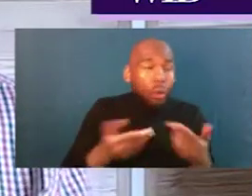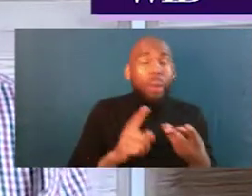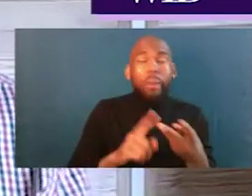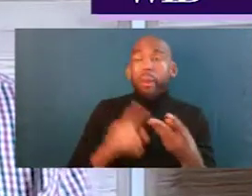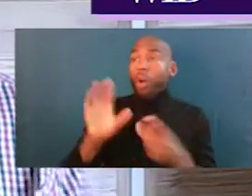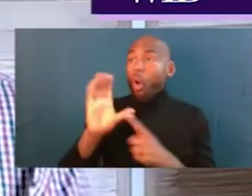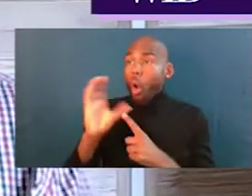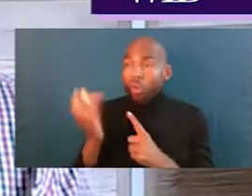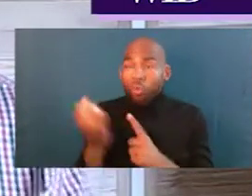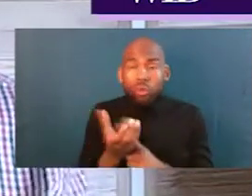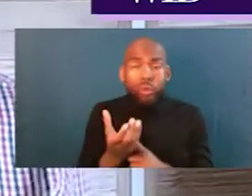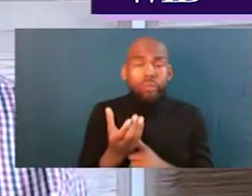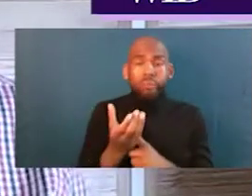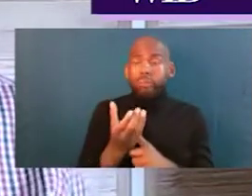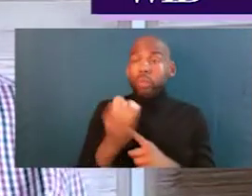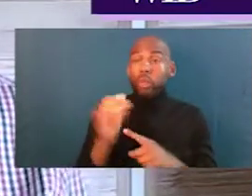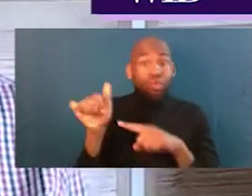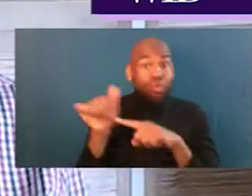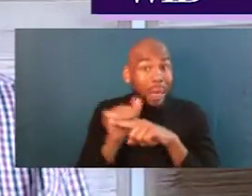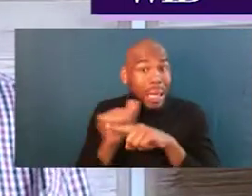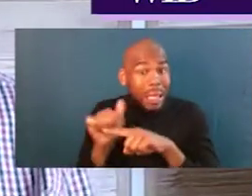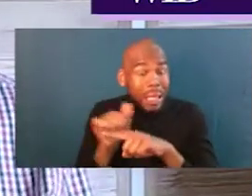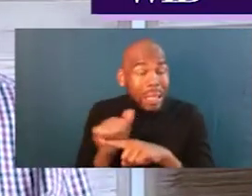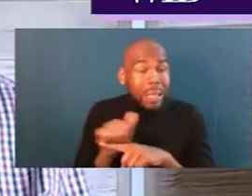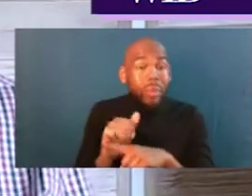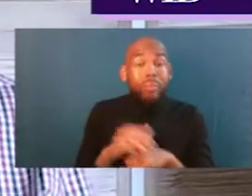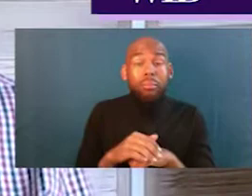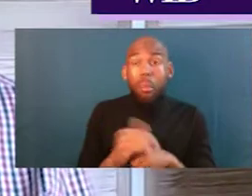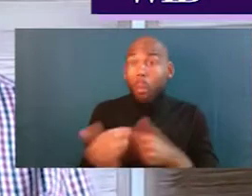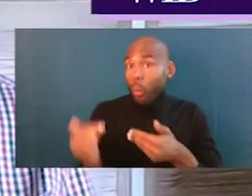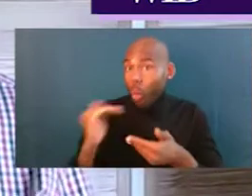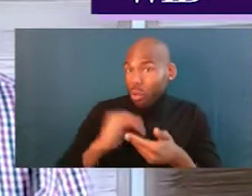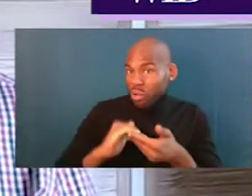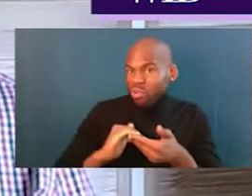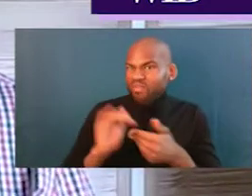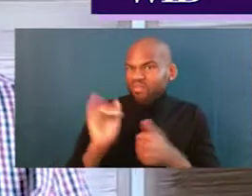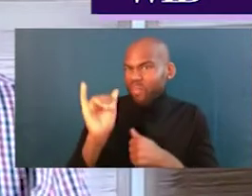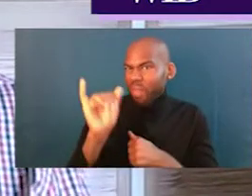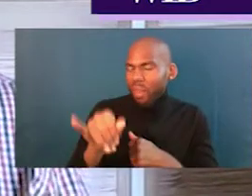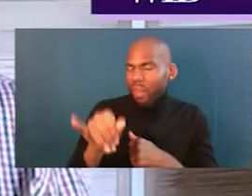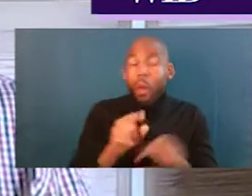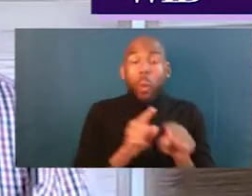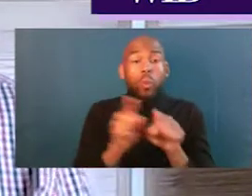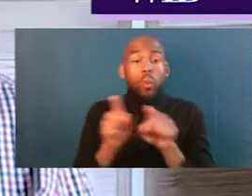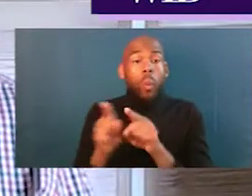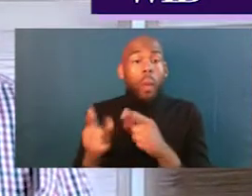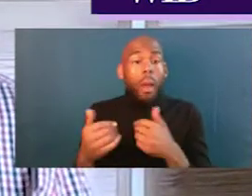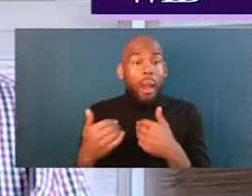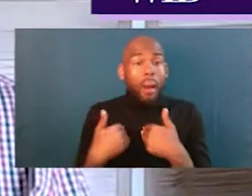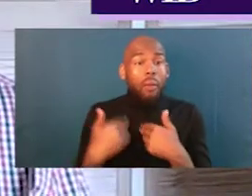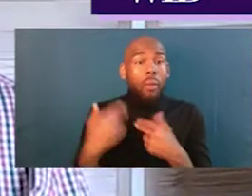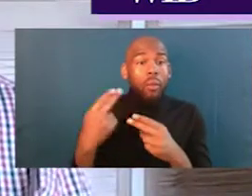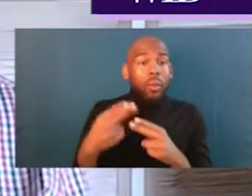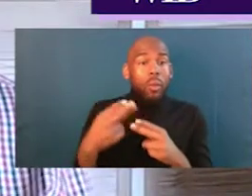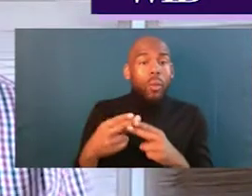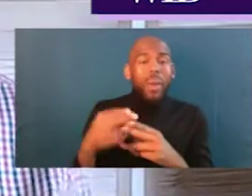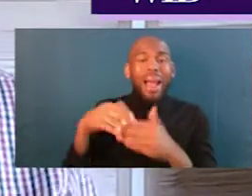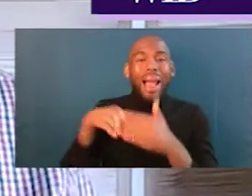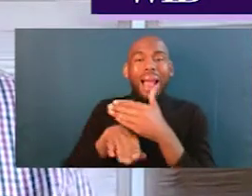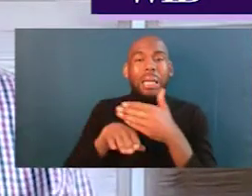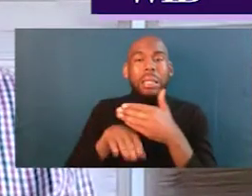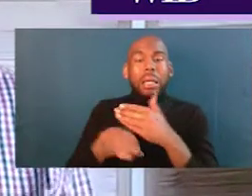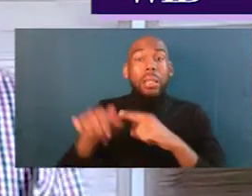at culture, training, partnerships, et cetera and then we have what we call our accessibility